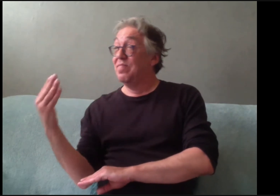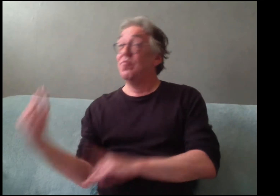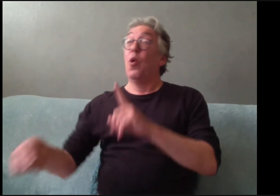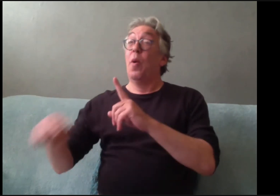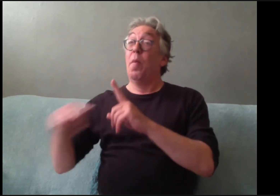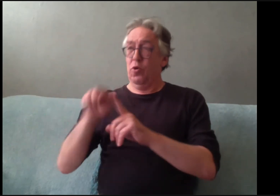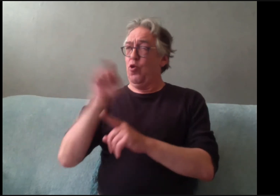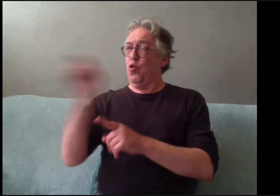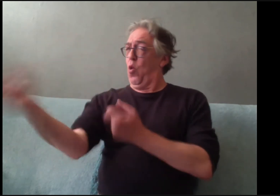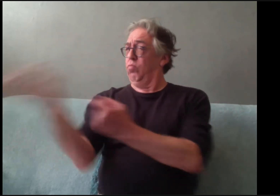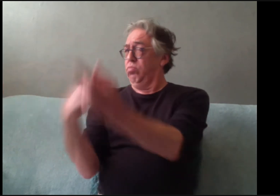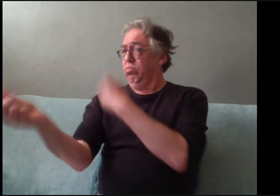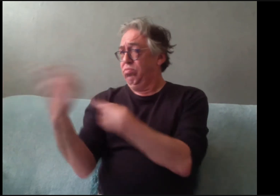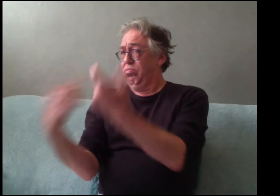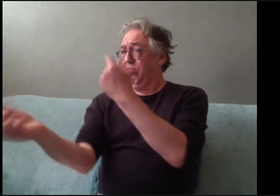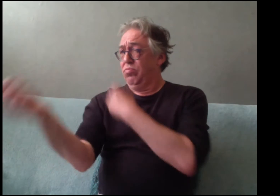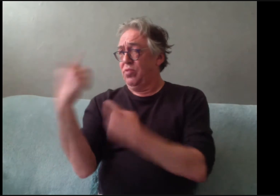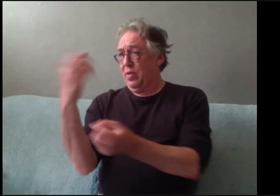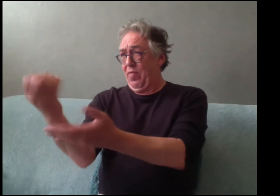I'll now give the floor to Mr Albert Prévos.